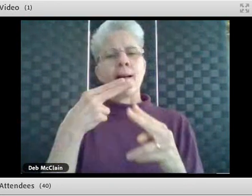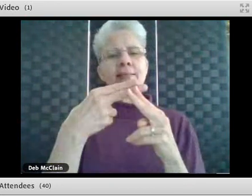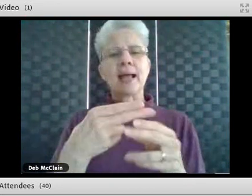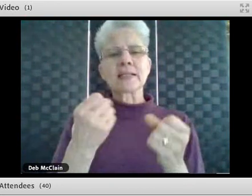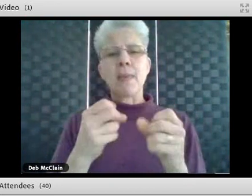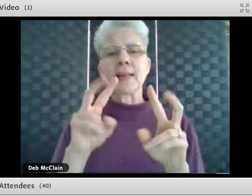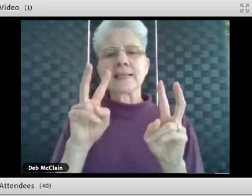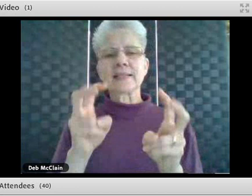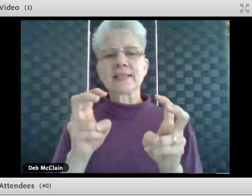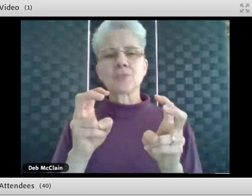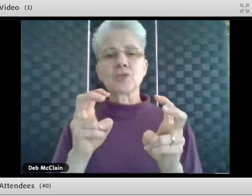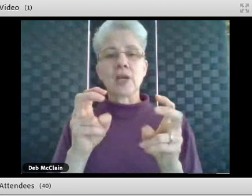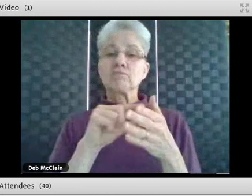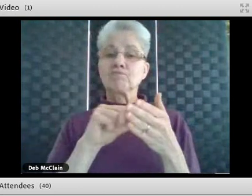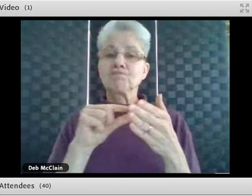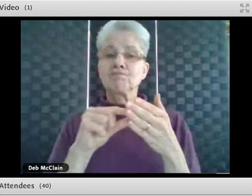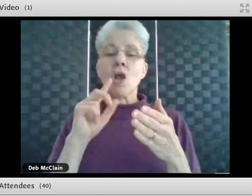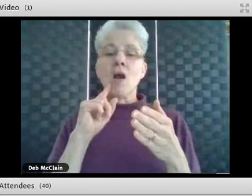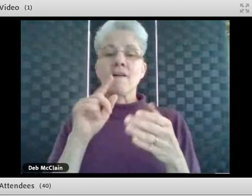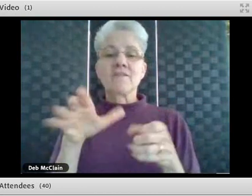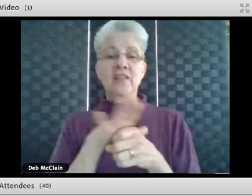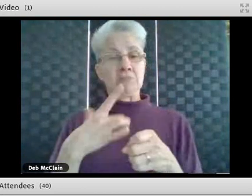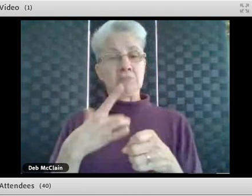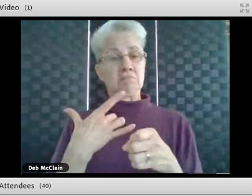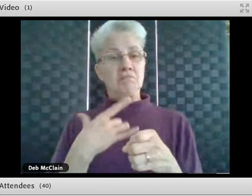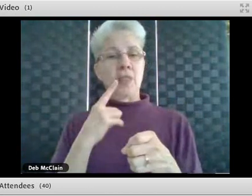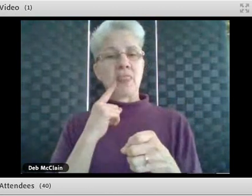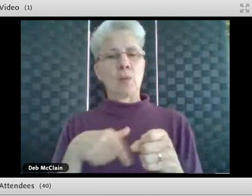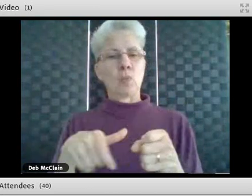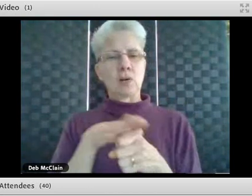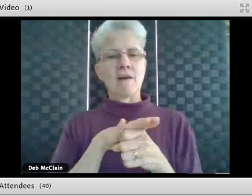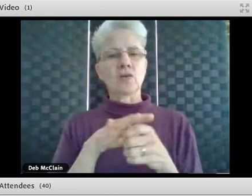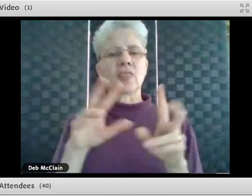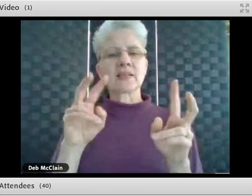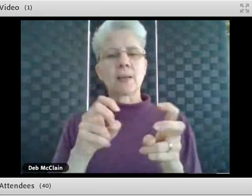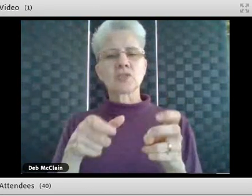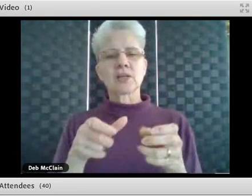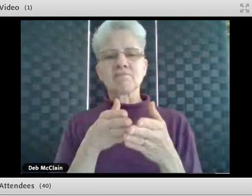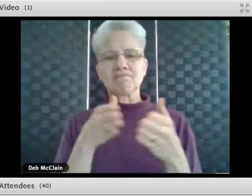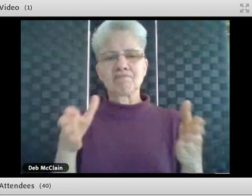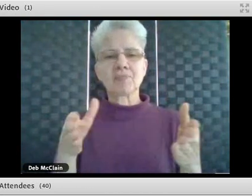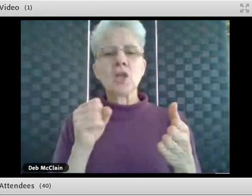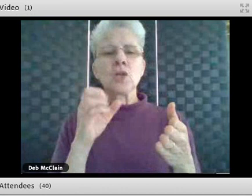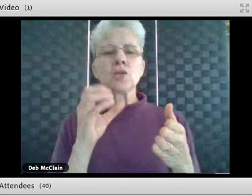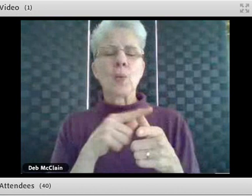as you feel are necessary to cover the subject of the work as the whole, and then, the first subject heading